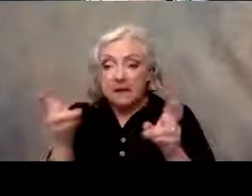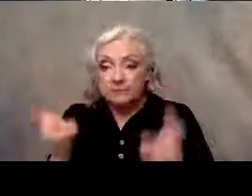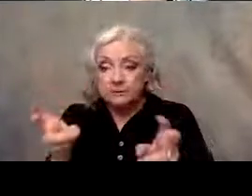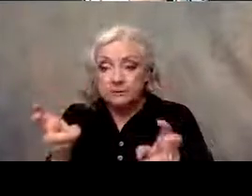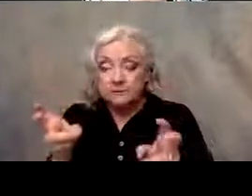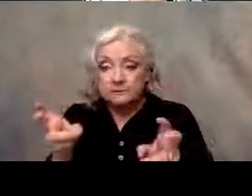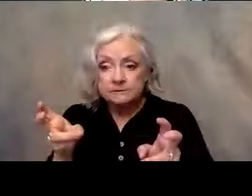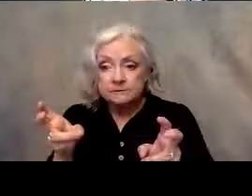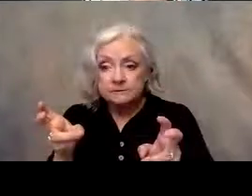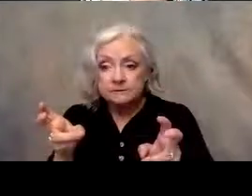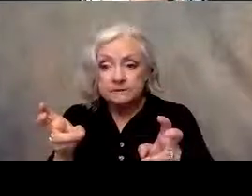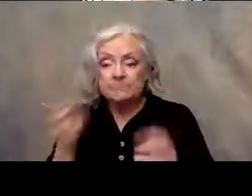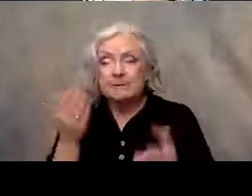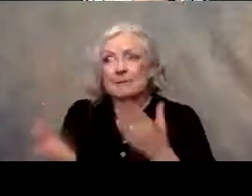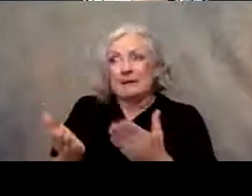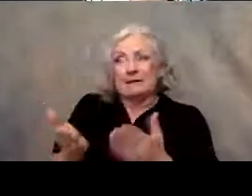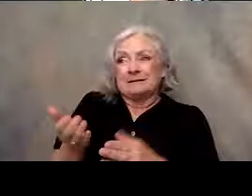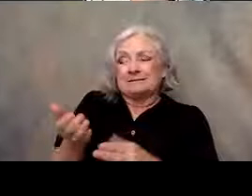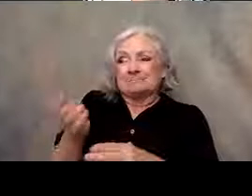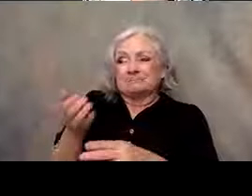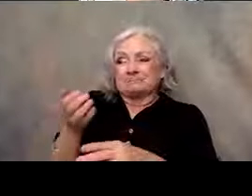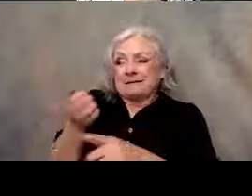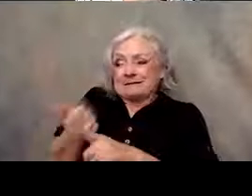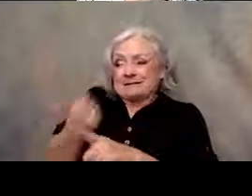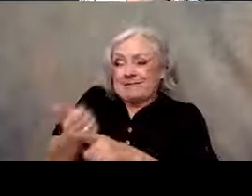by machine or computer generated captions or subtitles.